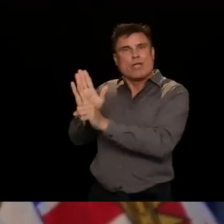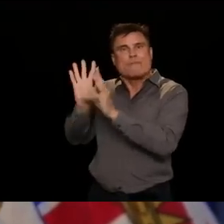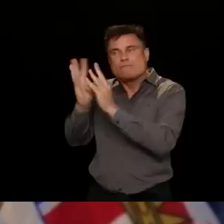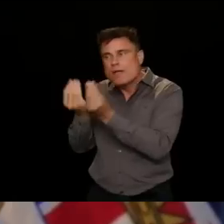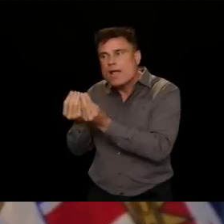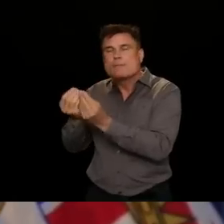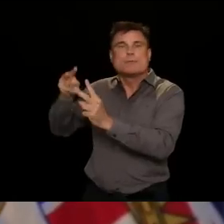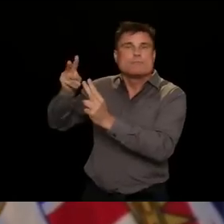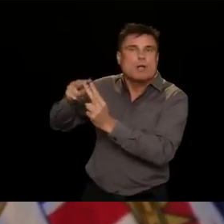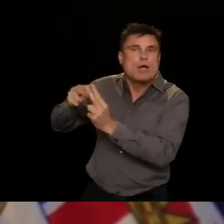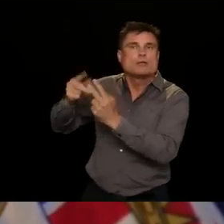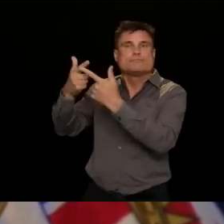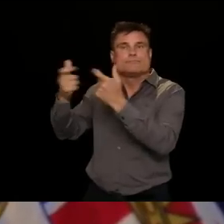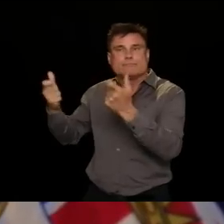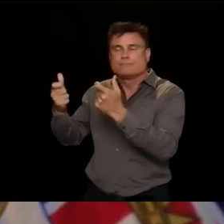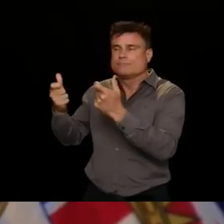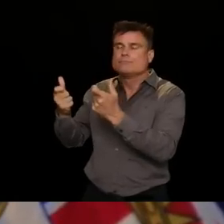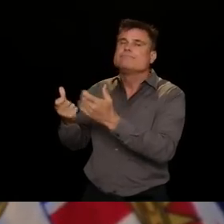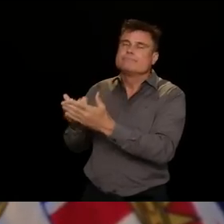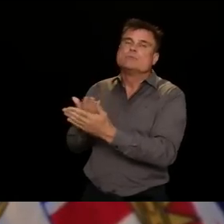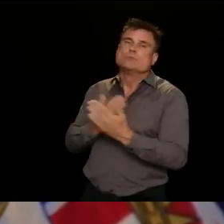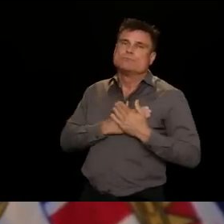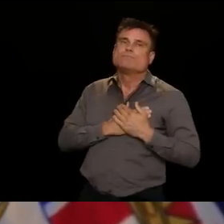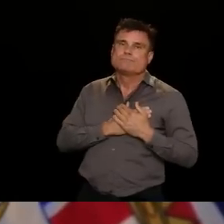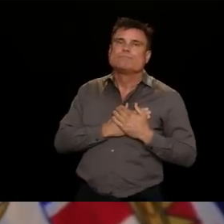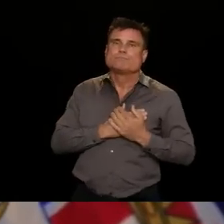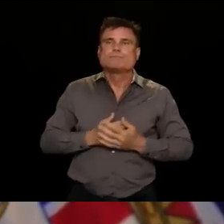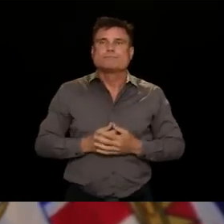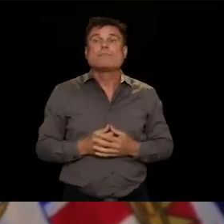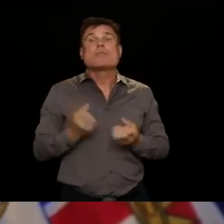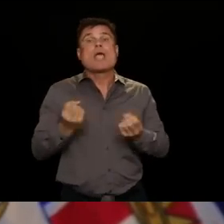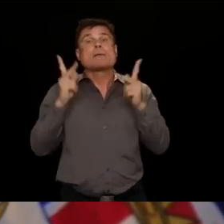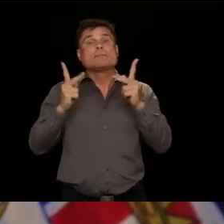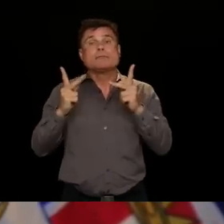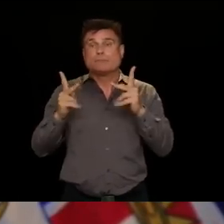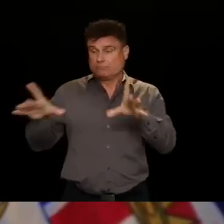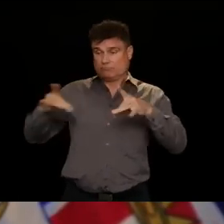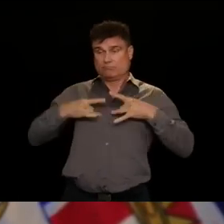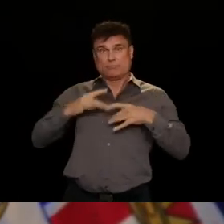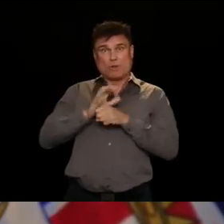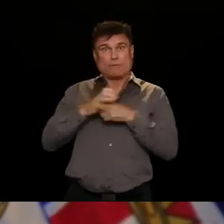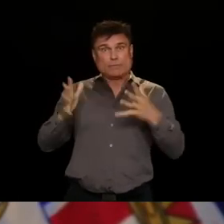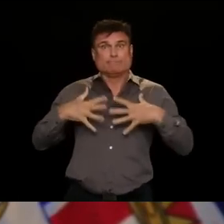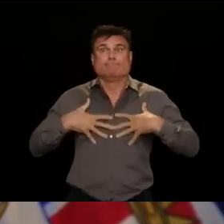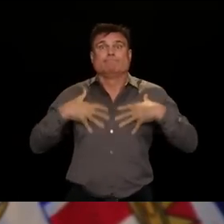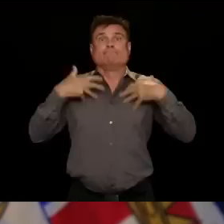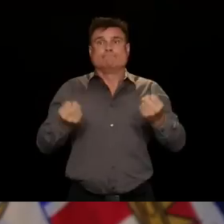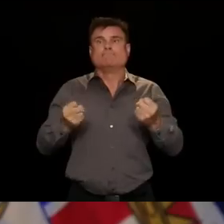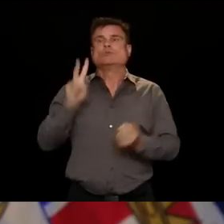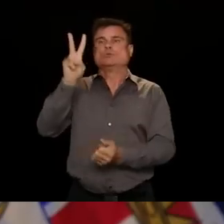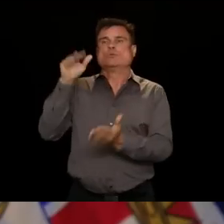who have now fully recovered from COVID-19. I am going to move into